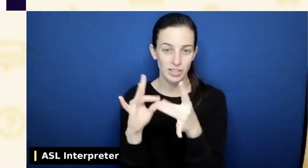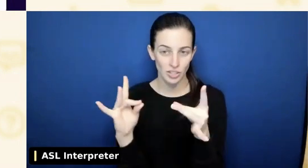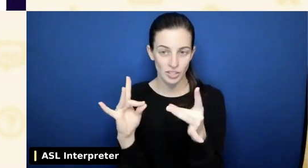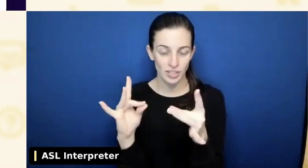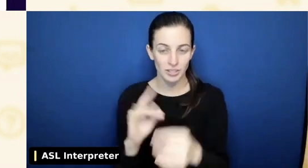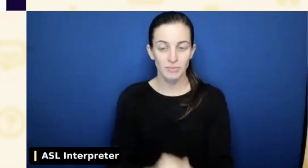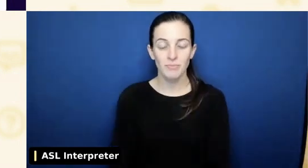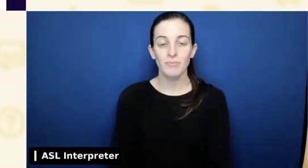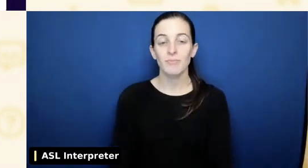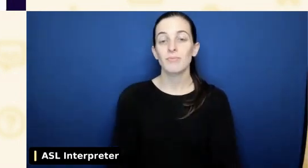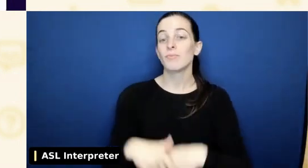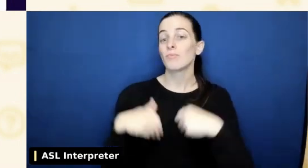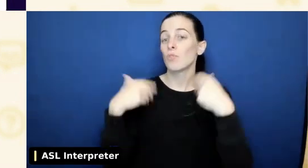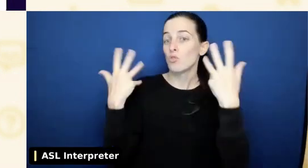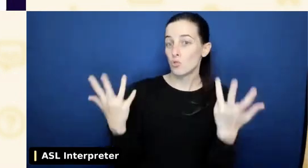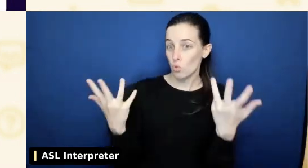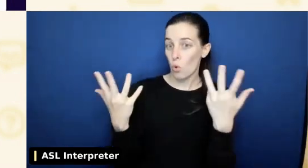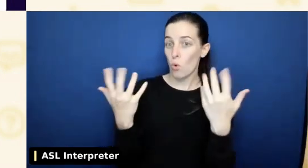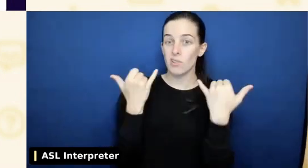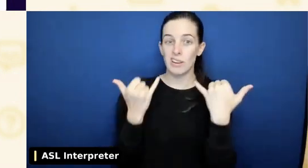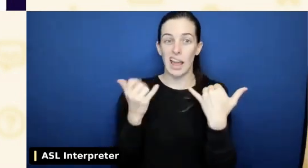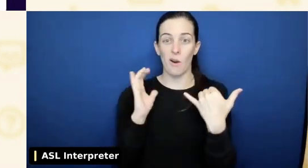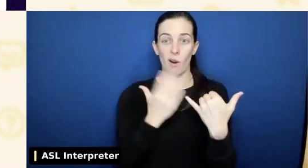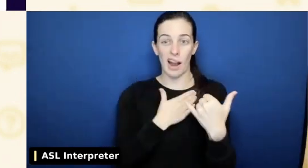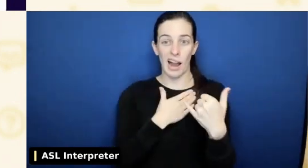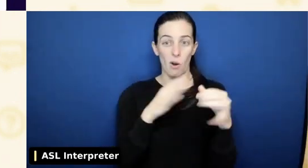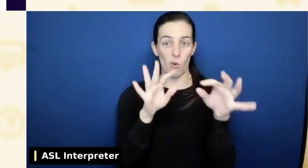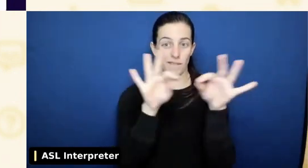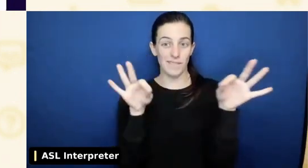So, now that our fields and field settings are all set up